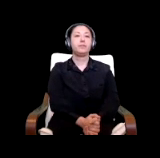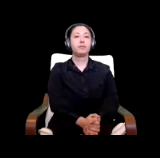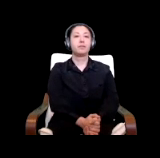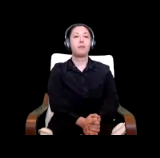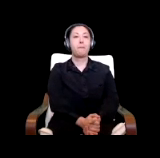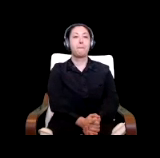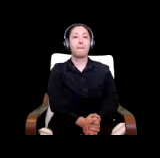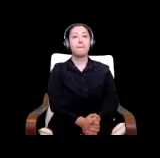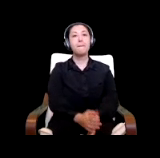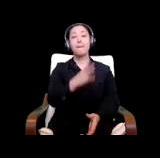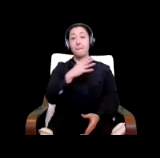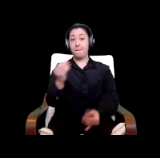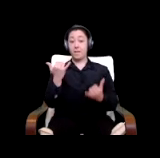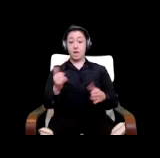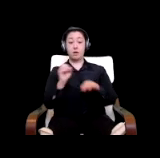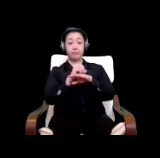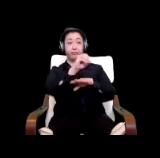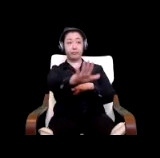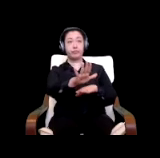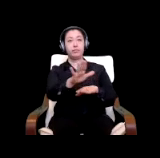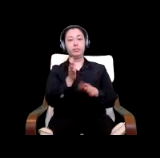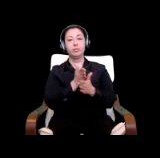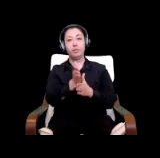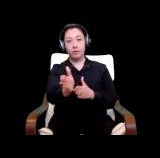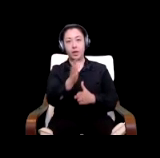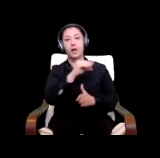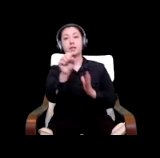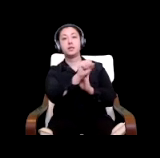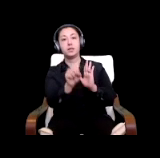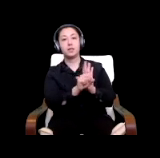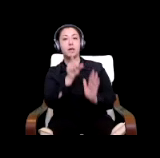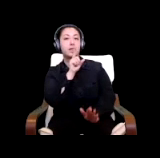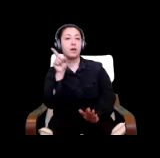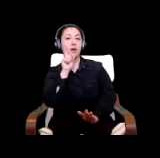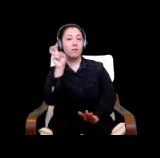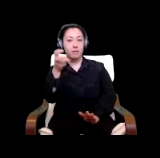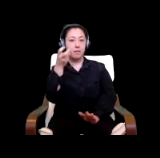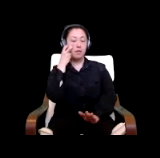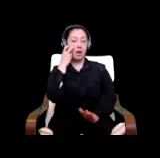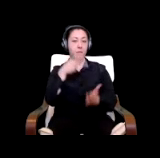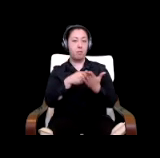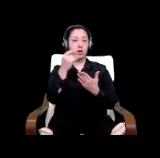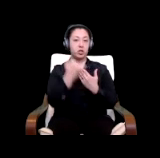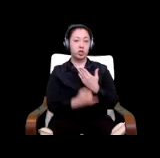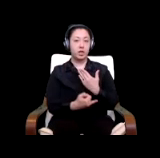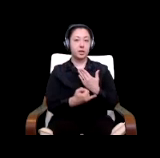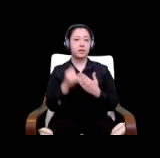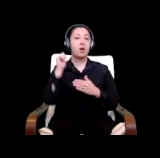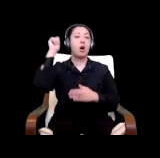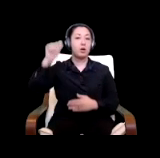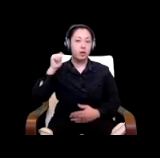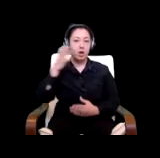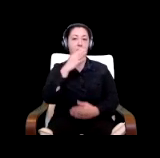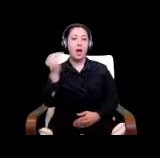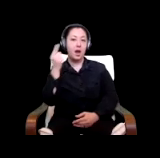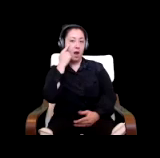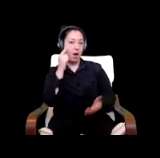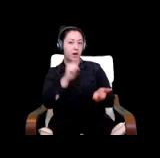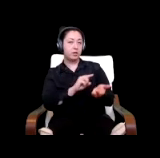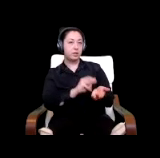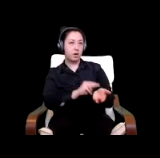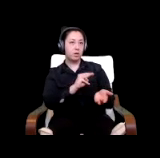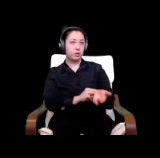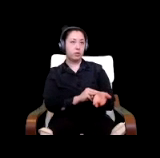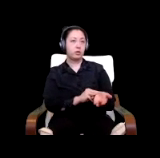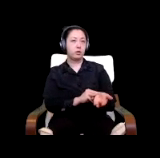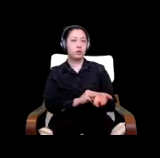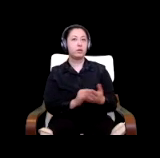Consulting professionals, state Deafblind projects, ophthalmologist and audiologist.